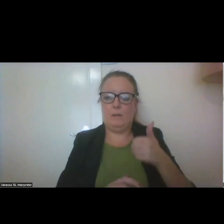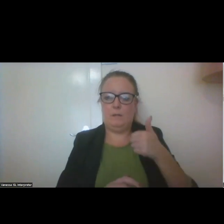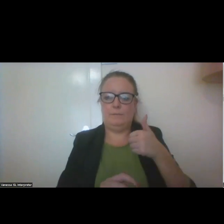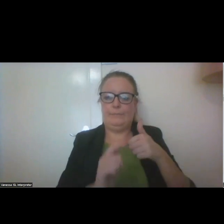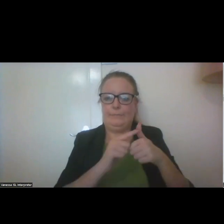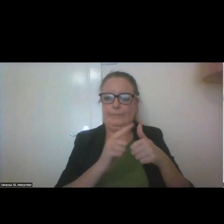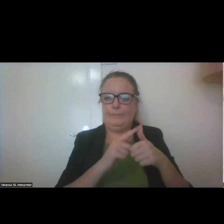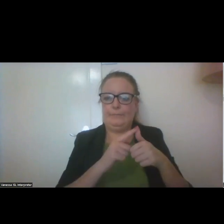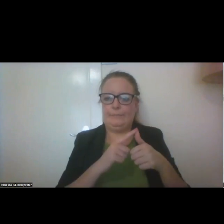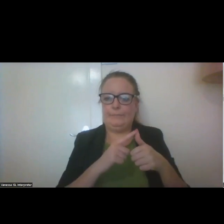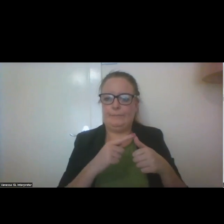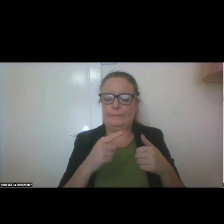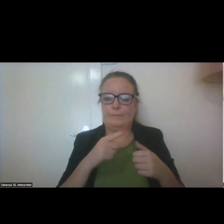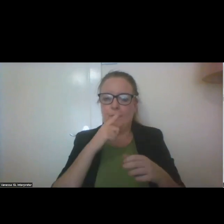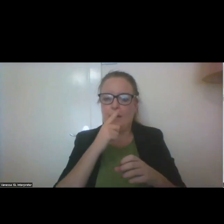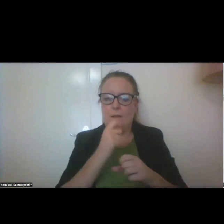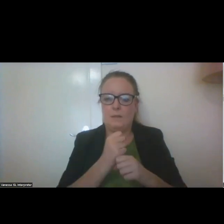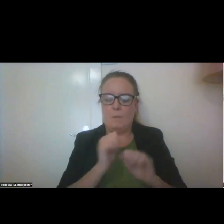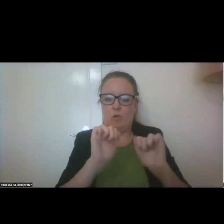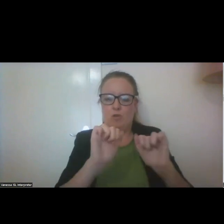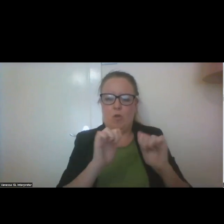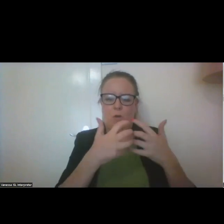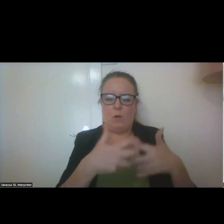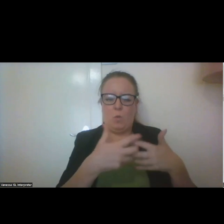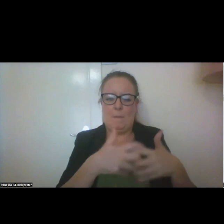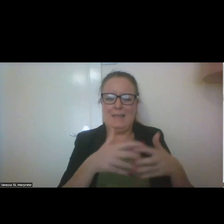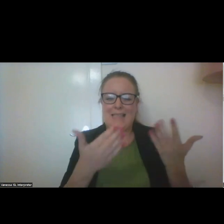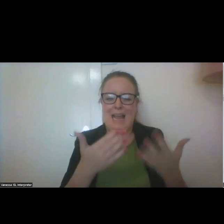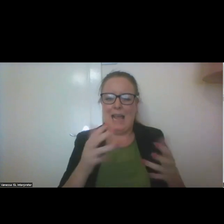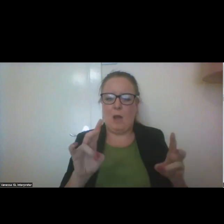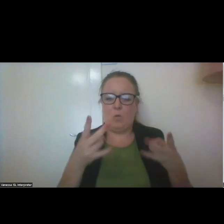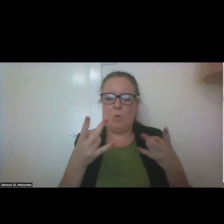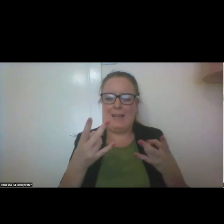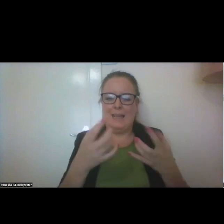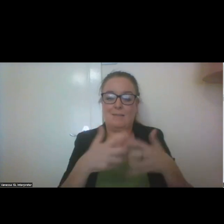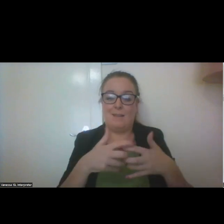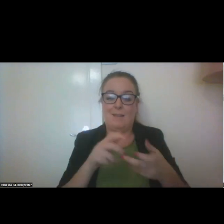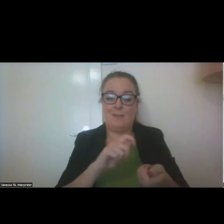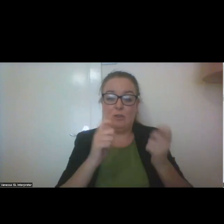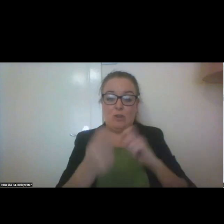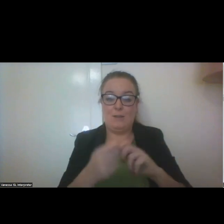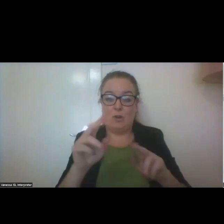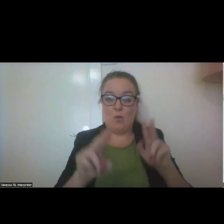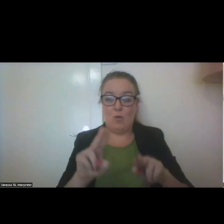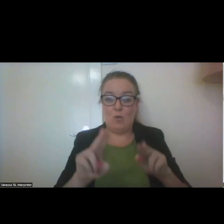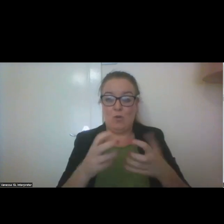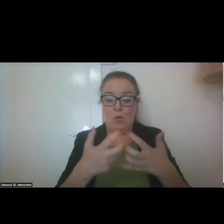"Regarding audio equipment, how quickly is the technology changing? "Is there new technology coming through that we should be aware of